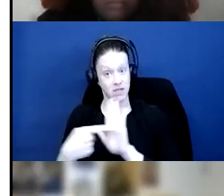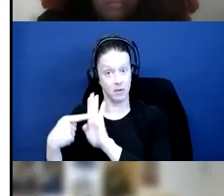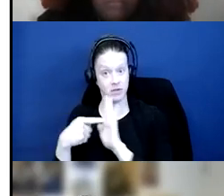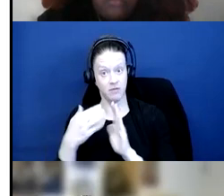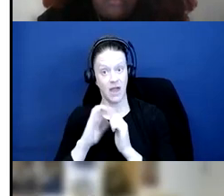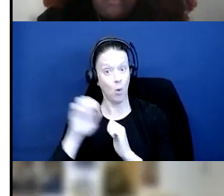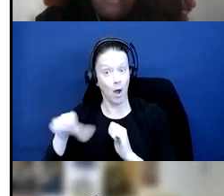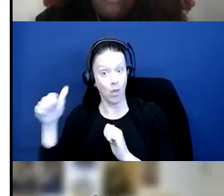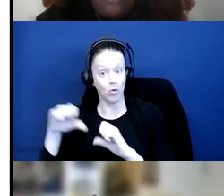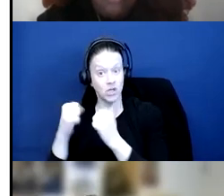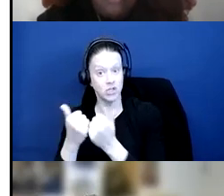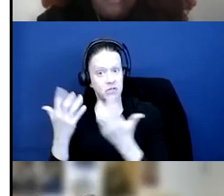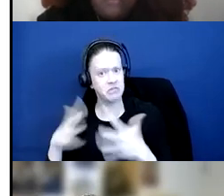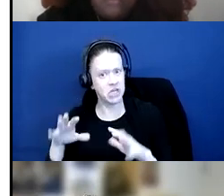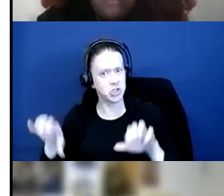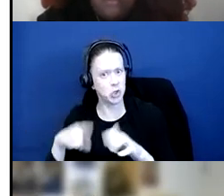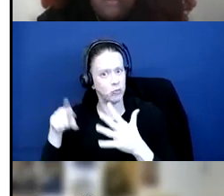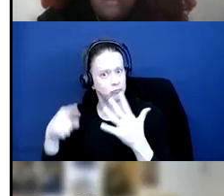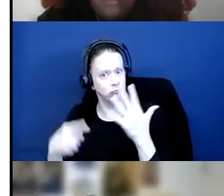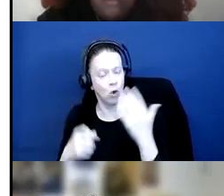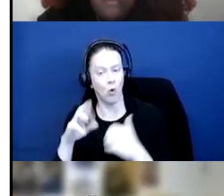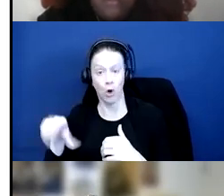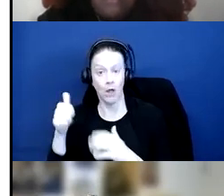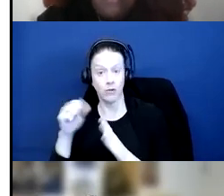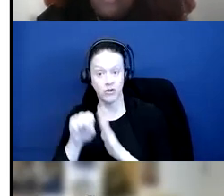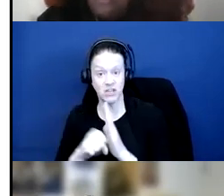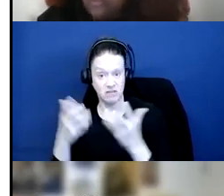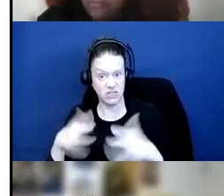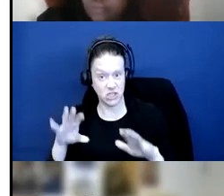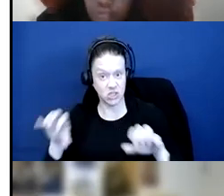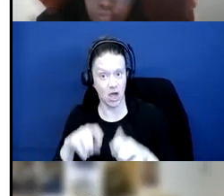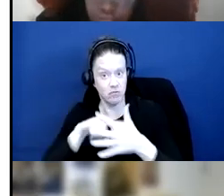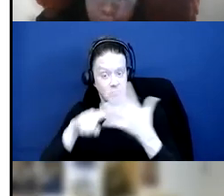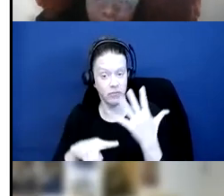have or other states have done that by providing that in your comments